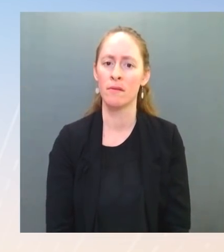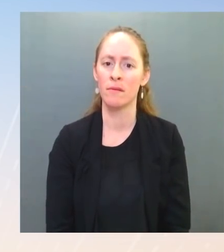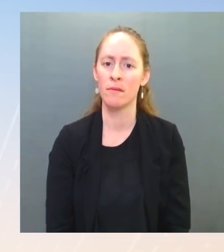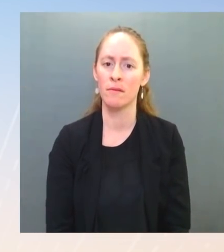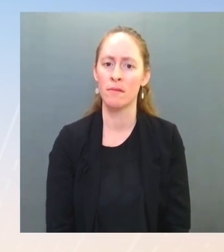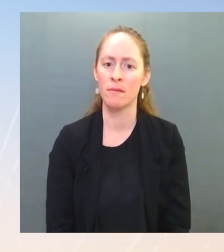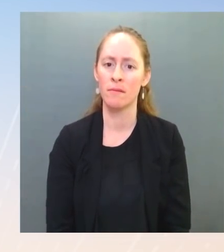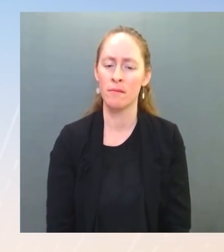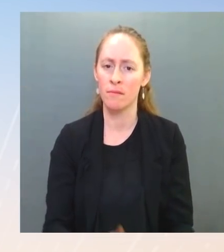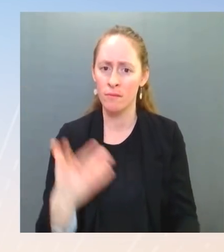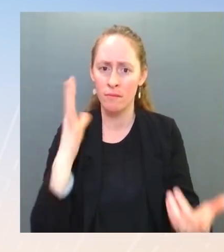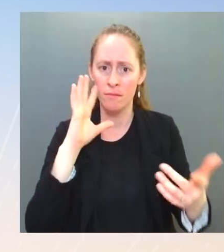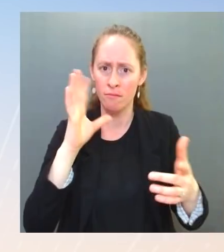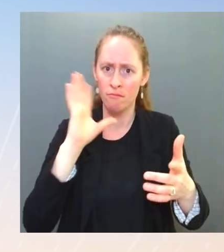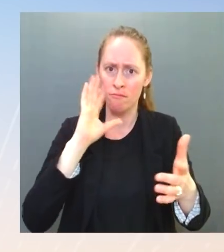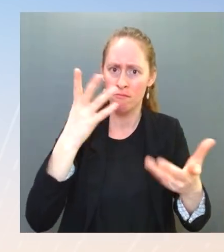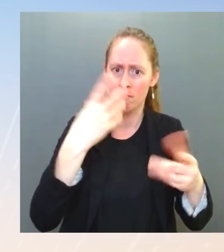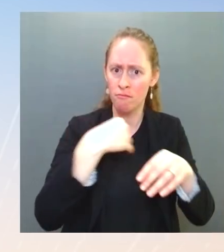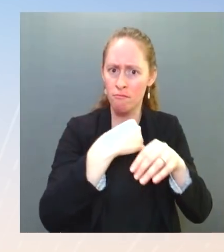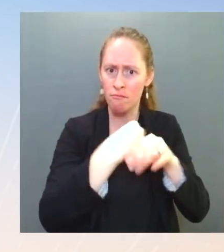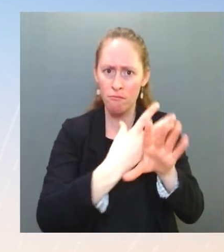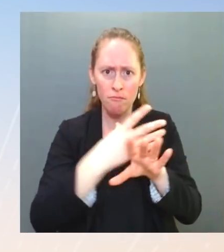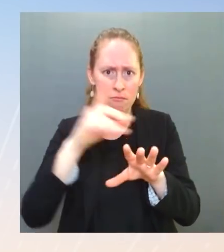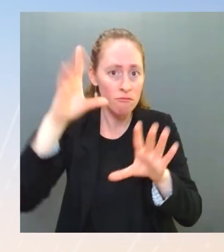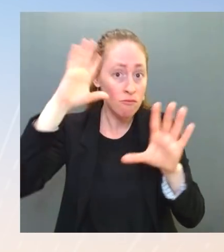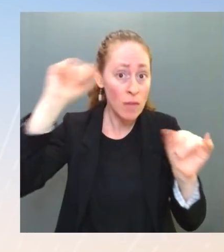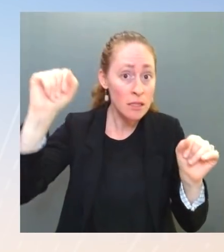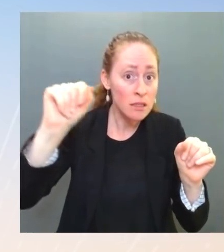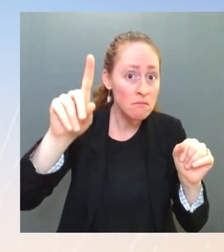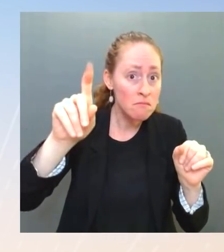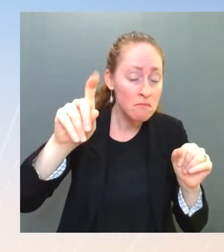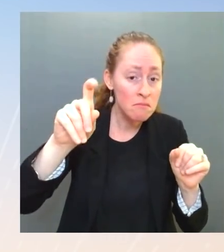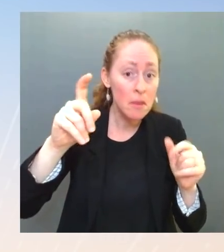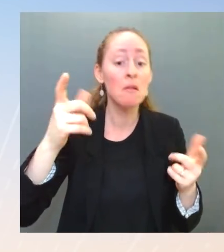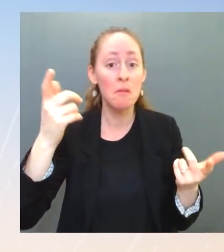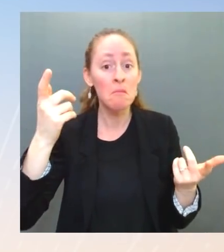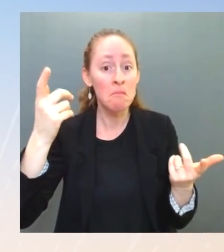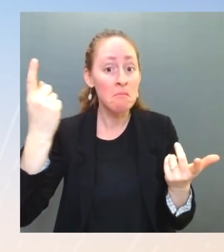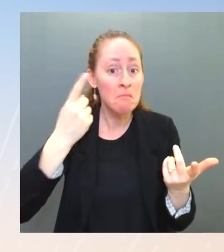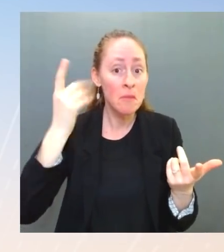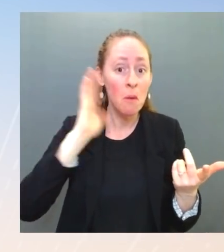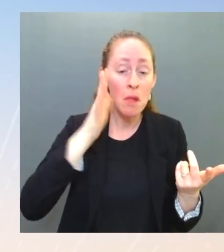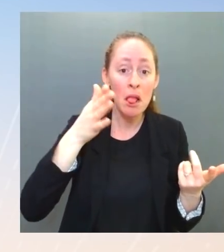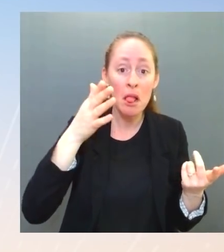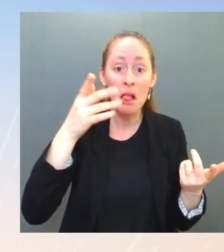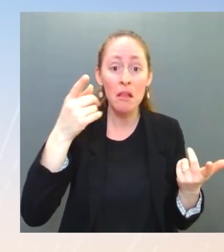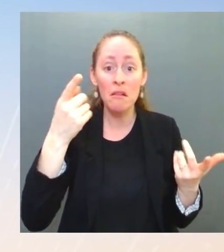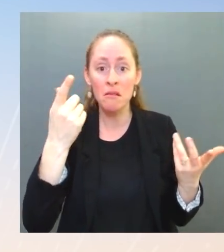The Press: What expectations are there for his new administration too? Ms. Psaki: I don't have a prediction of a call at this point in time.